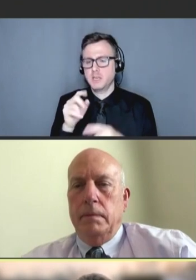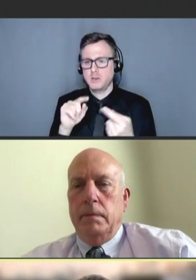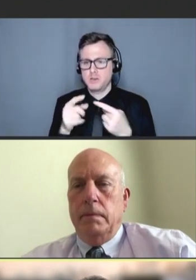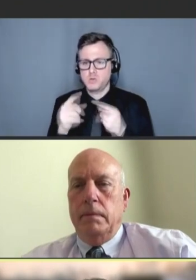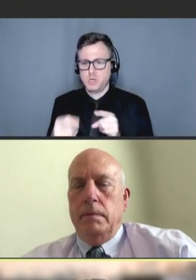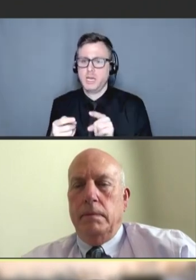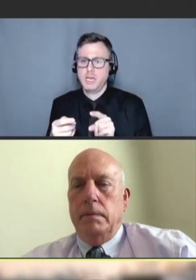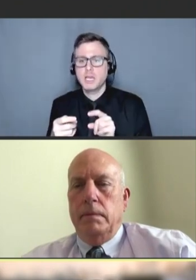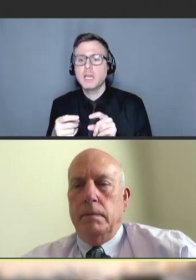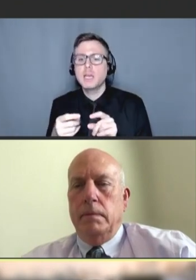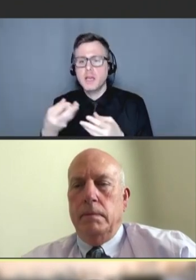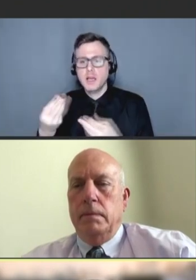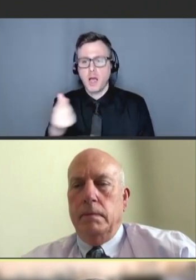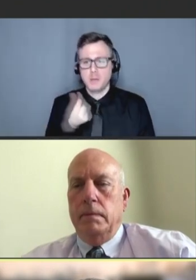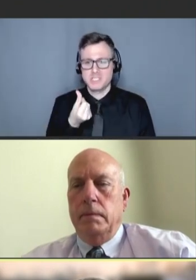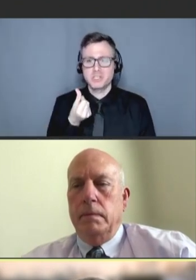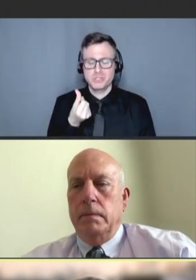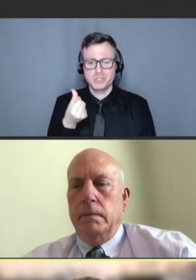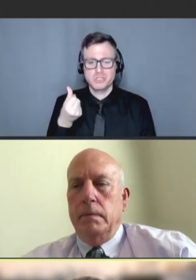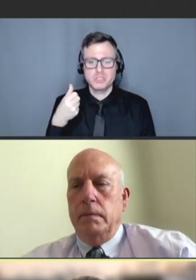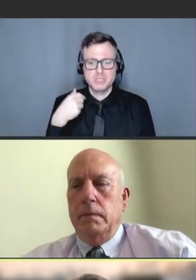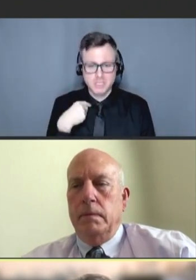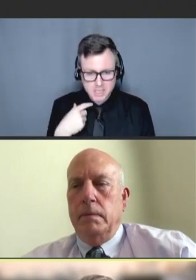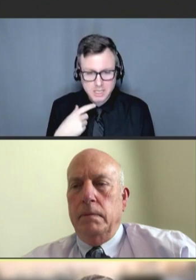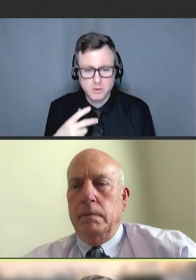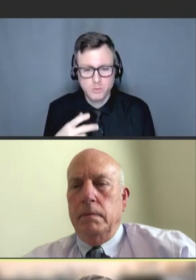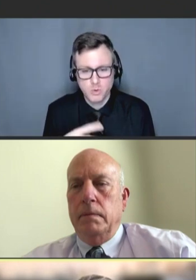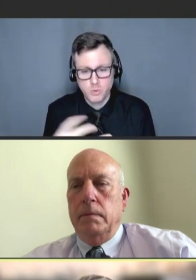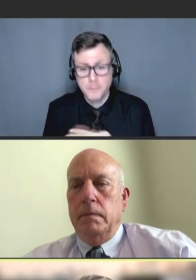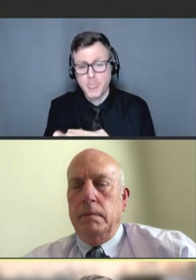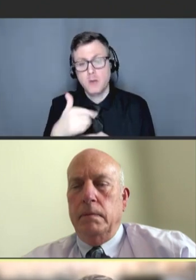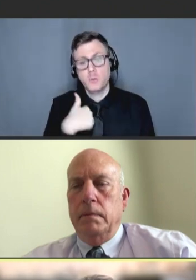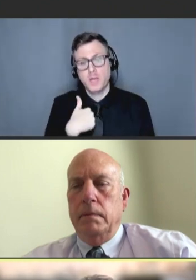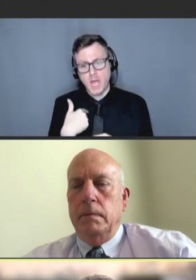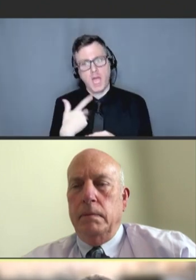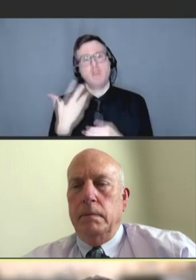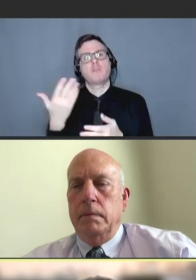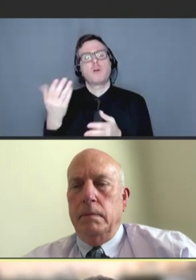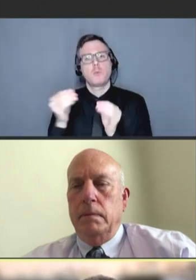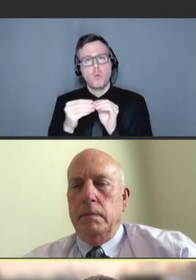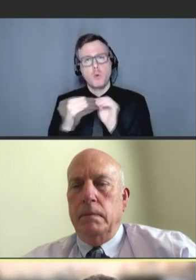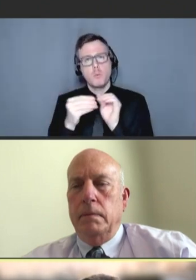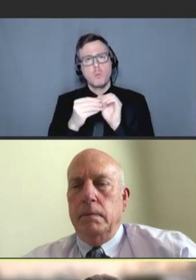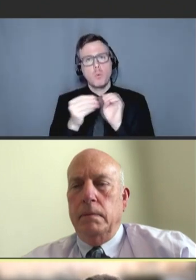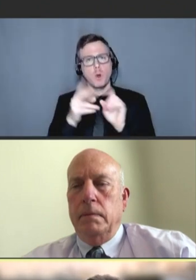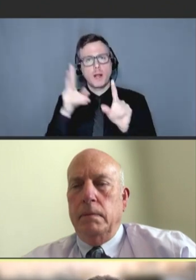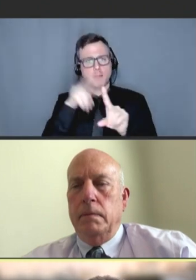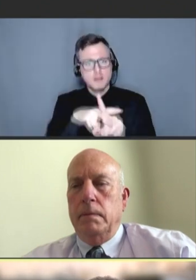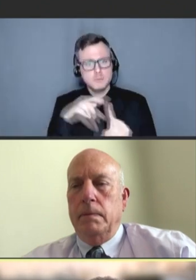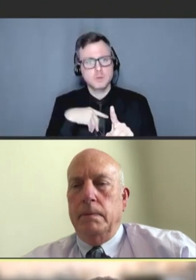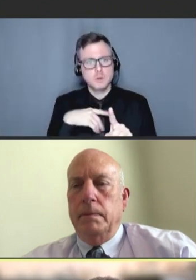we continue to process an increased number of claims and in fiscal year 2022 petitioners